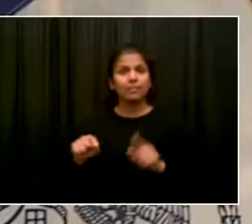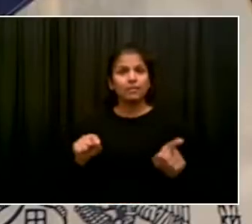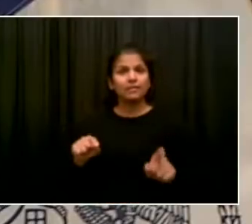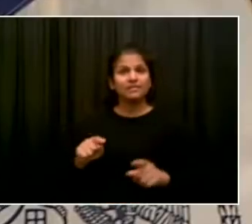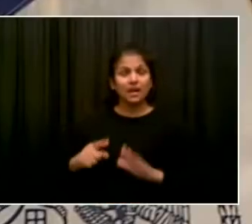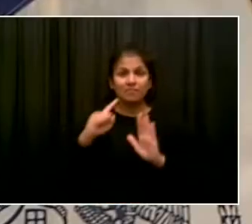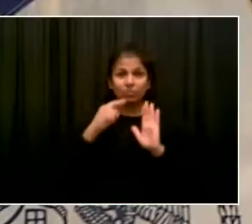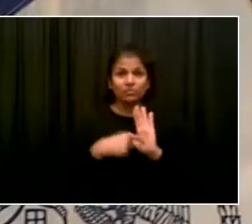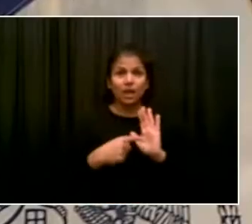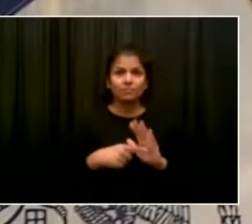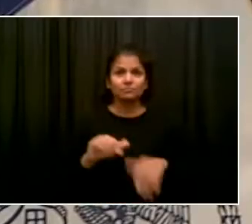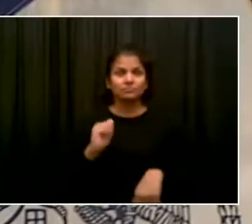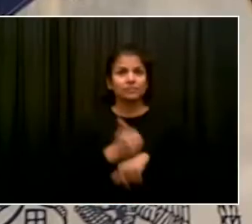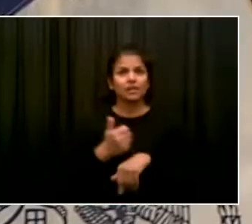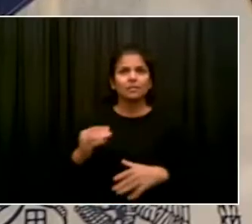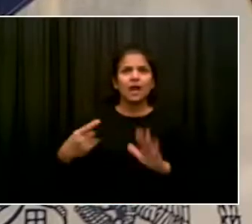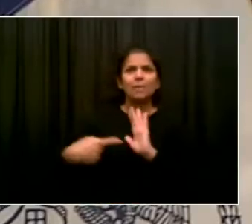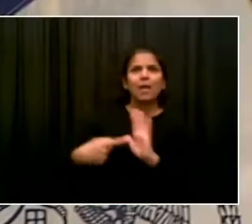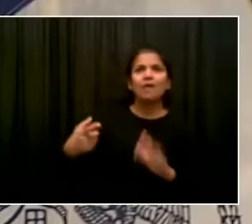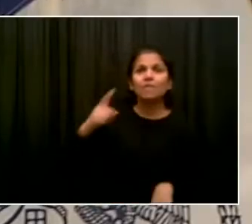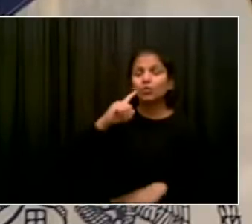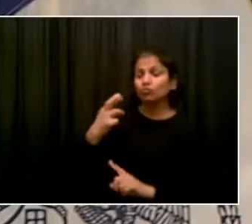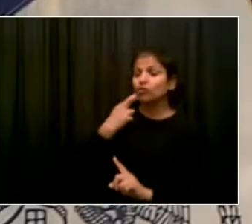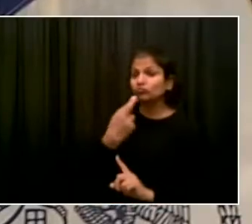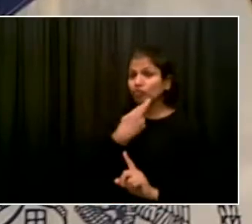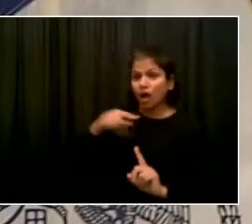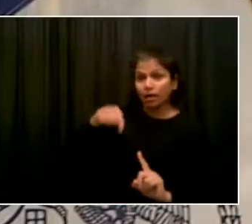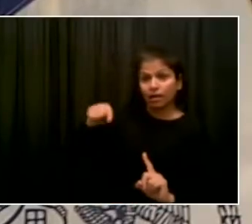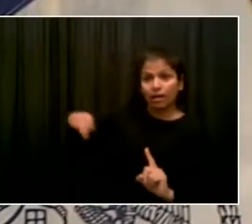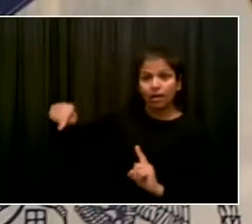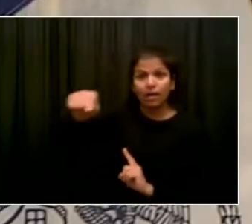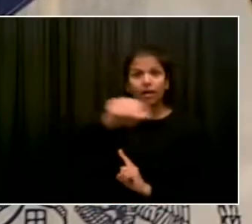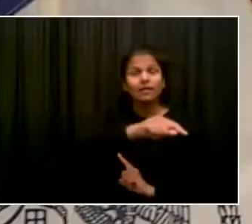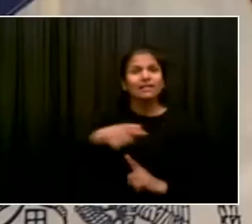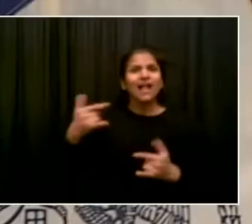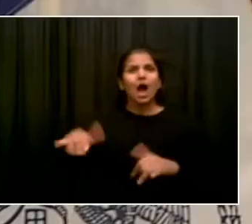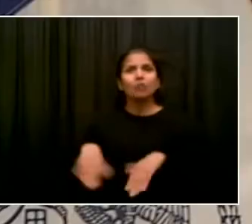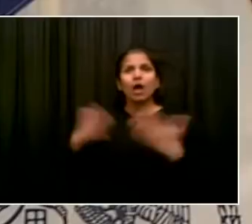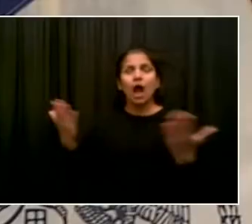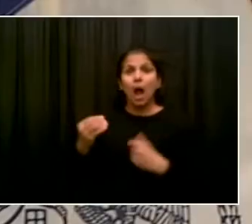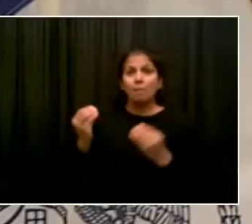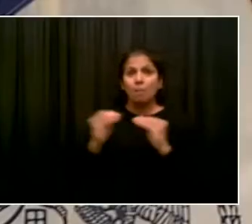HELPING US TO BRING CBAK JOS.B WE PUT THE MANDATES IN PLACE FOR OUR RESTAURANTS, OUR